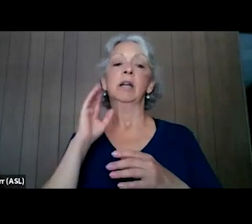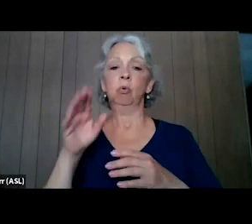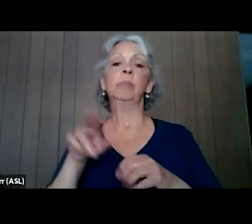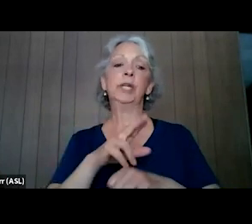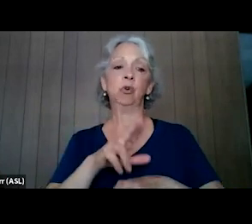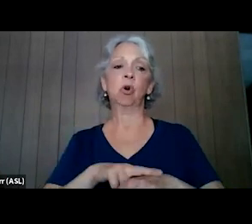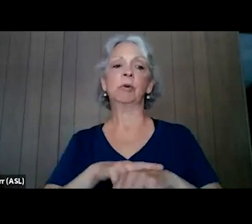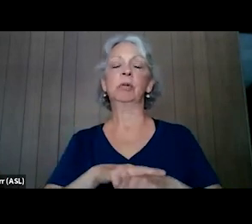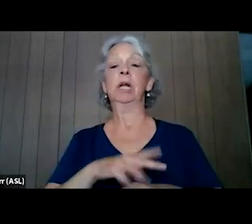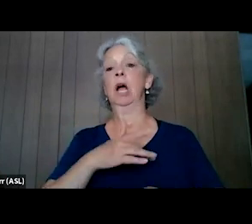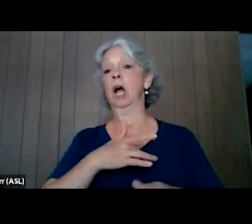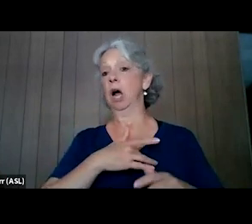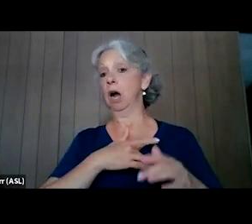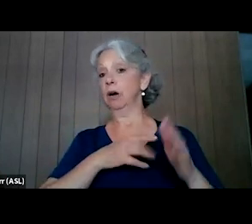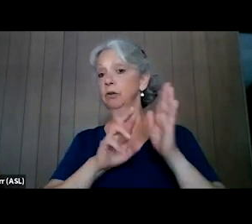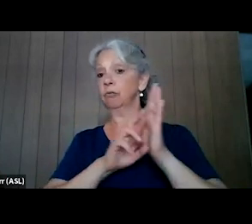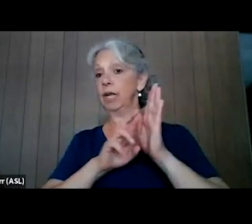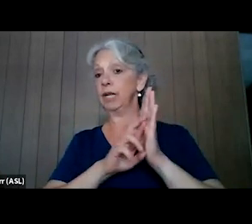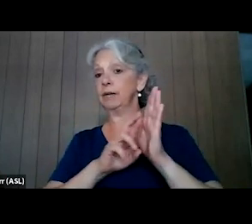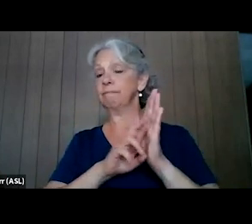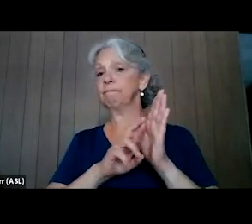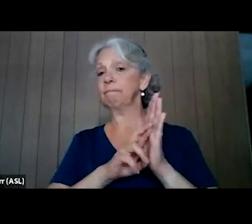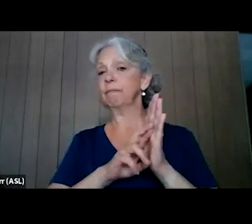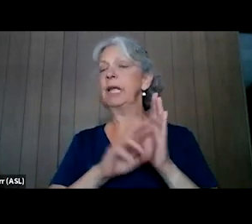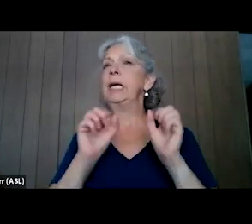Their heart rate can be low.